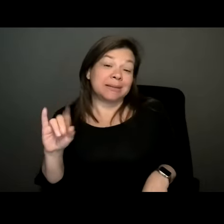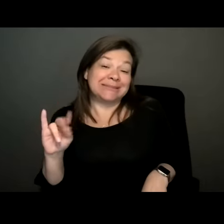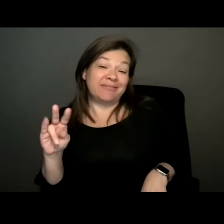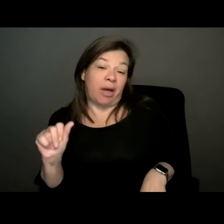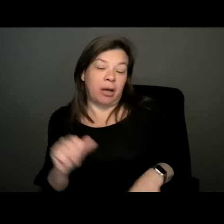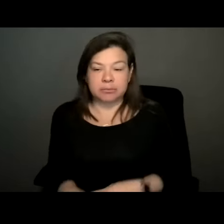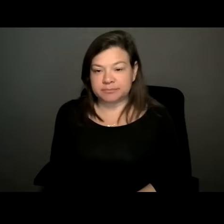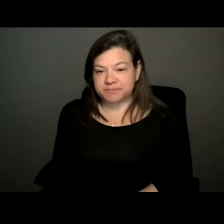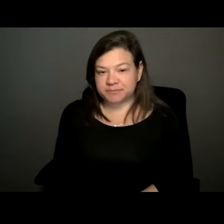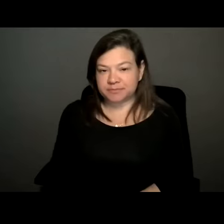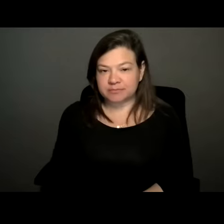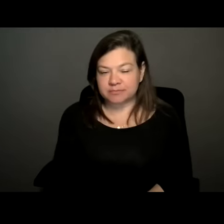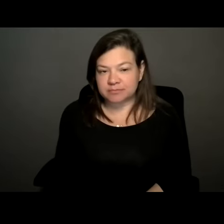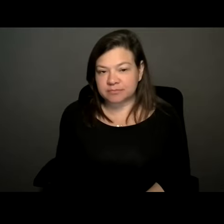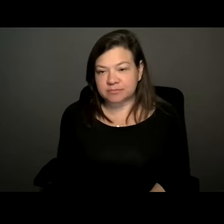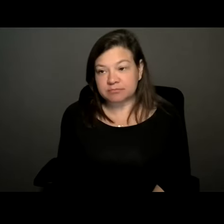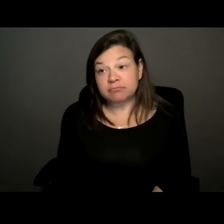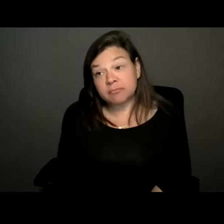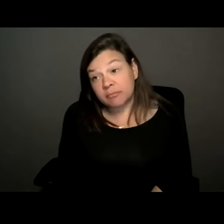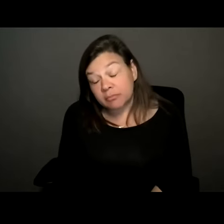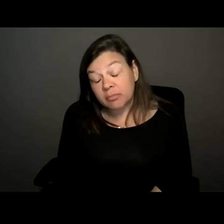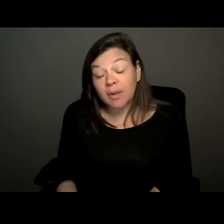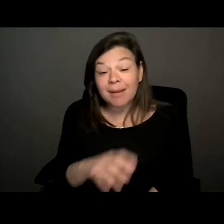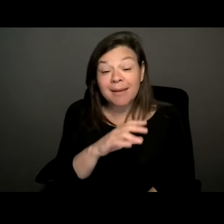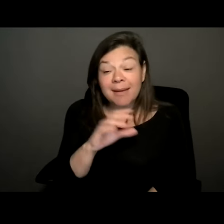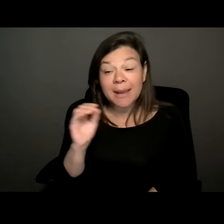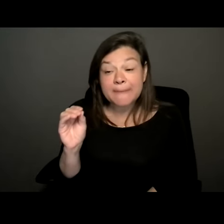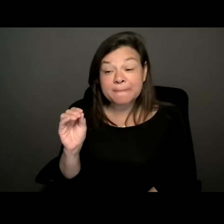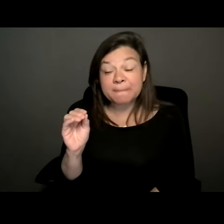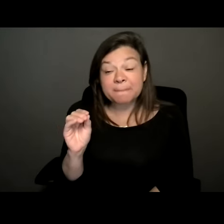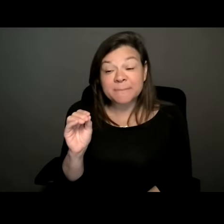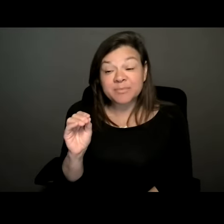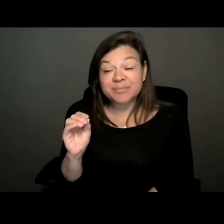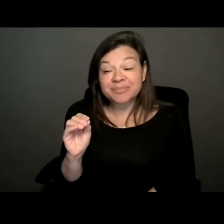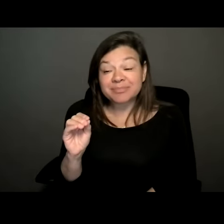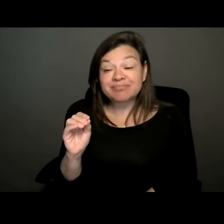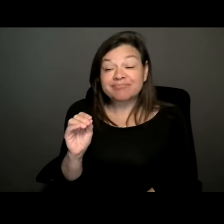And I ended up really doing quite a number on myself.